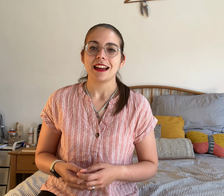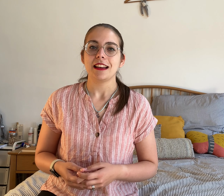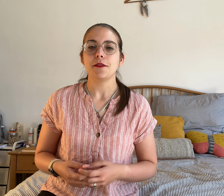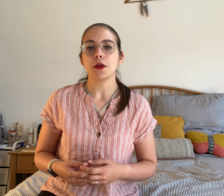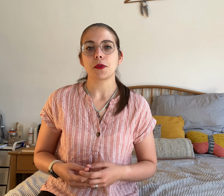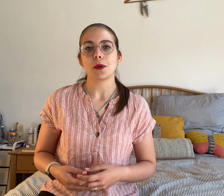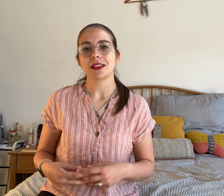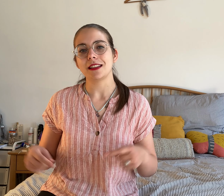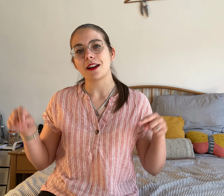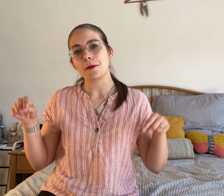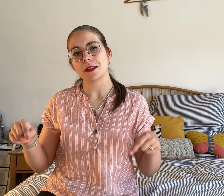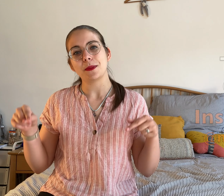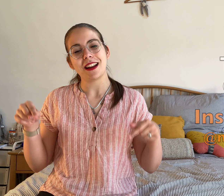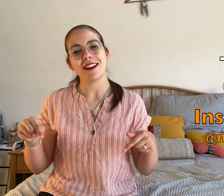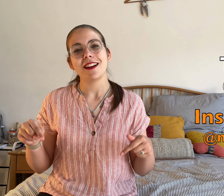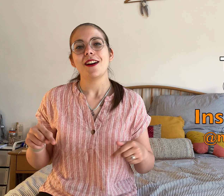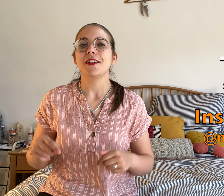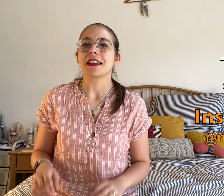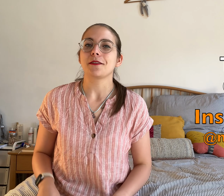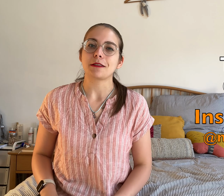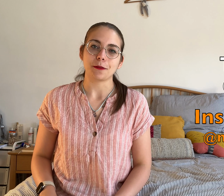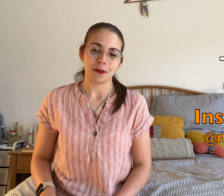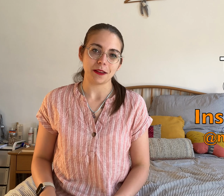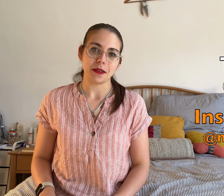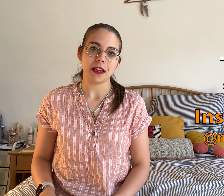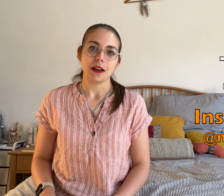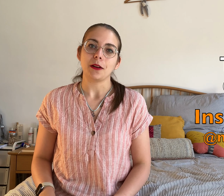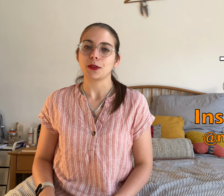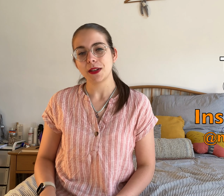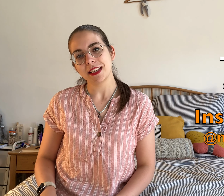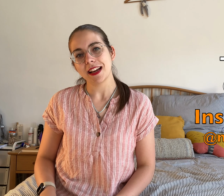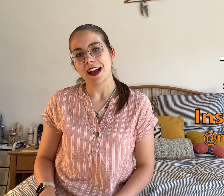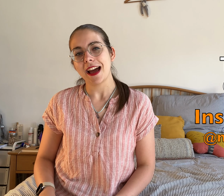leave your thoughts in the comments below or you can also find me on Twitter (@ugreta99) and on